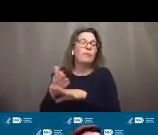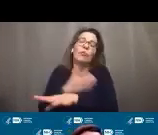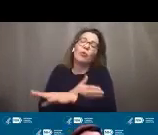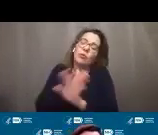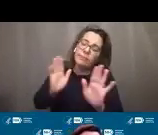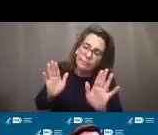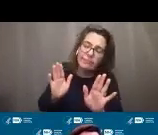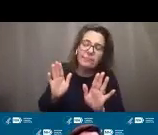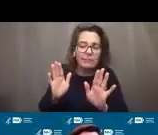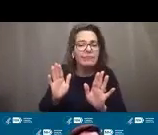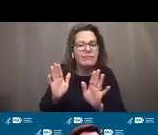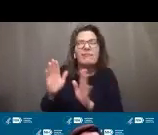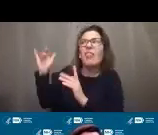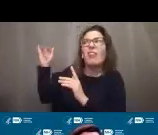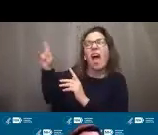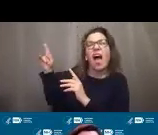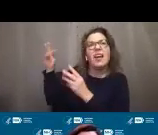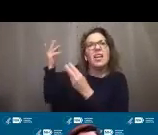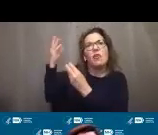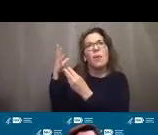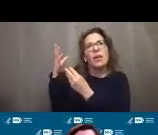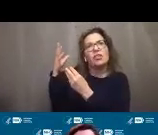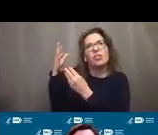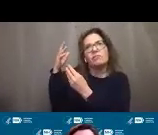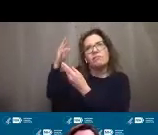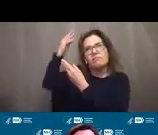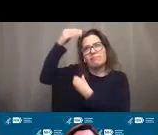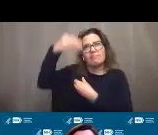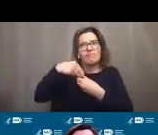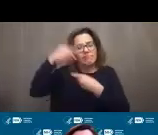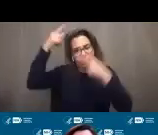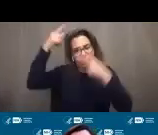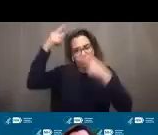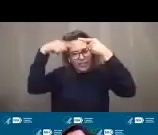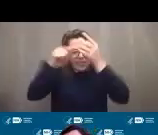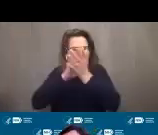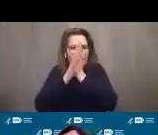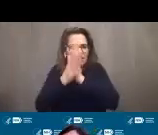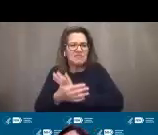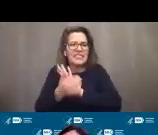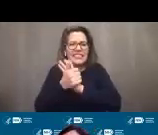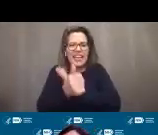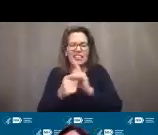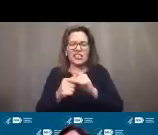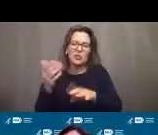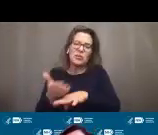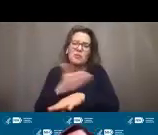So for you early-career investigators and for postdocs, what kind of leader do you want to be?